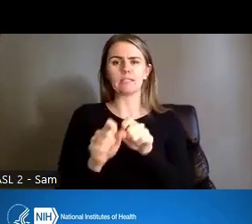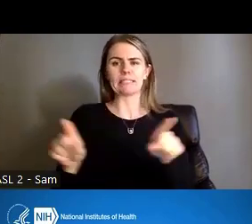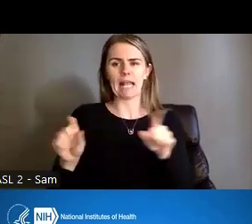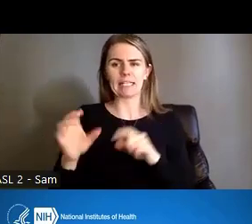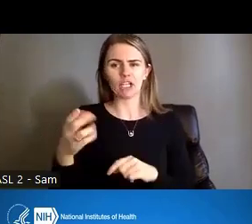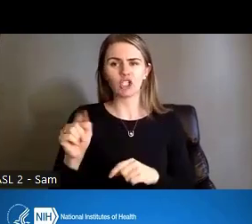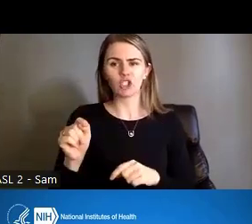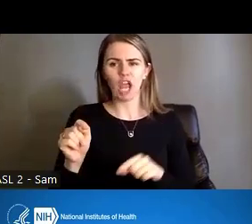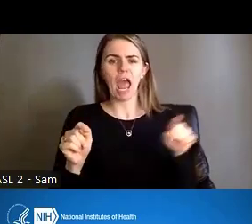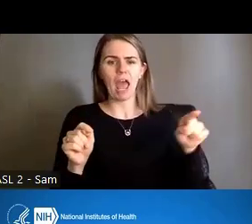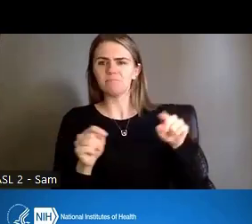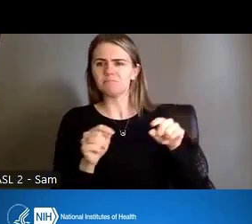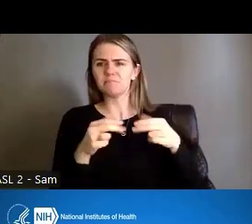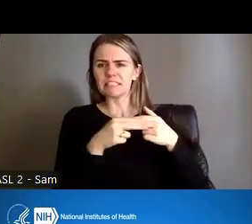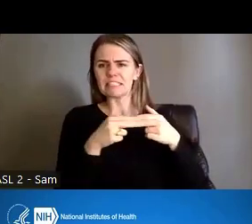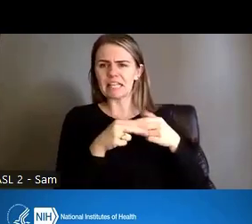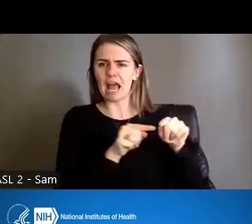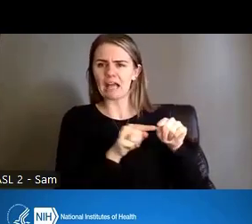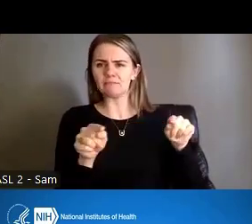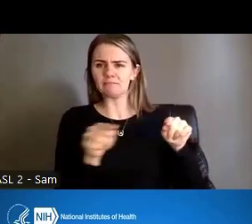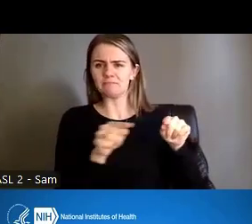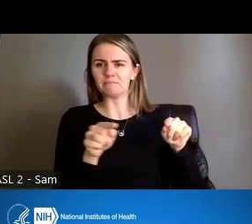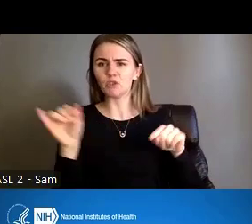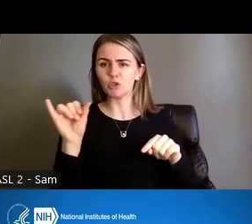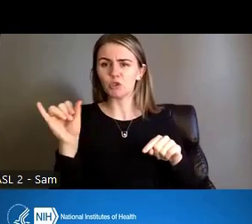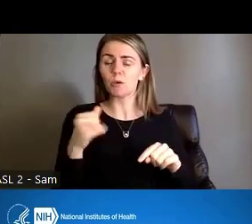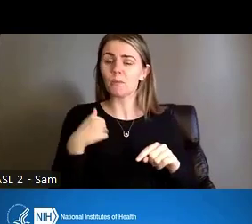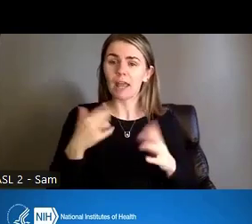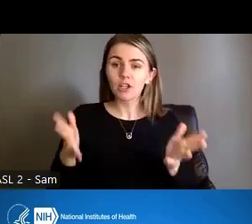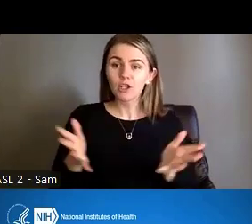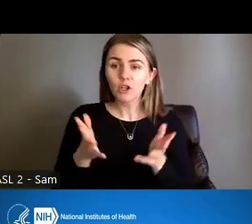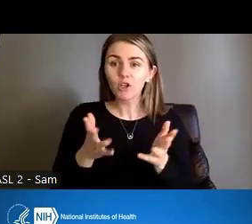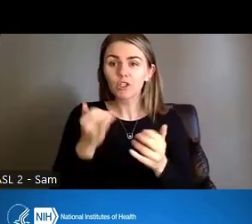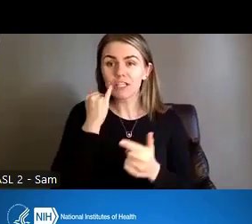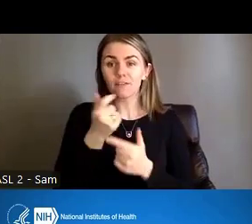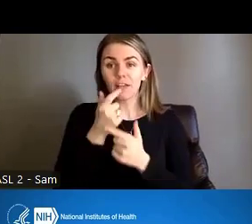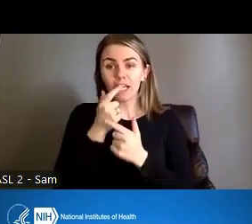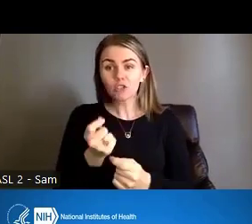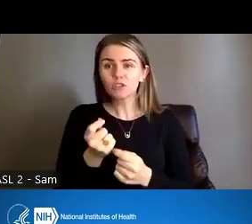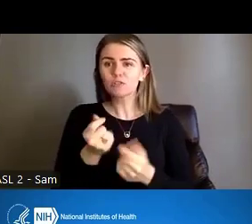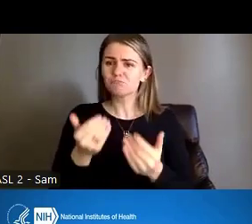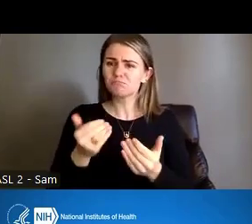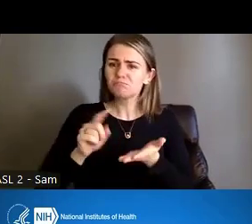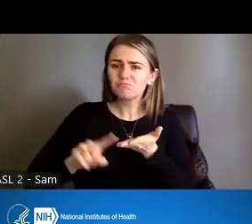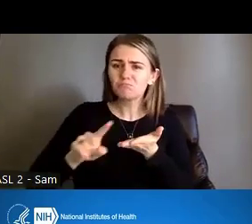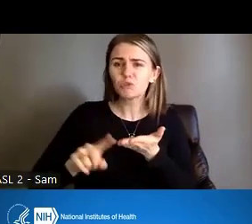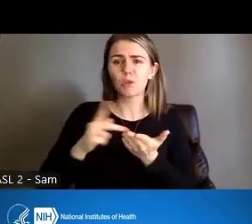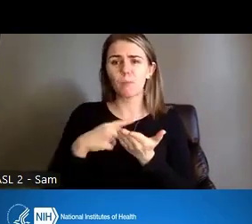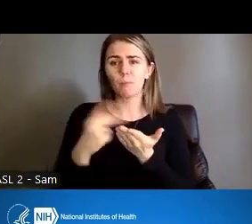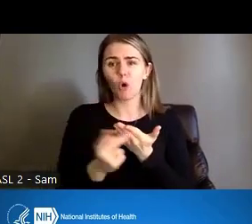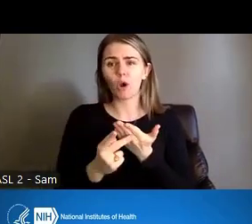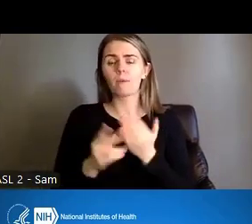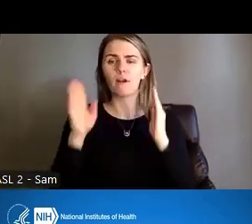But I encourage you, if you're interested, to look into that program. It's focused on individuals that are already at the faculty level.